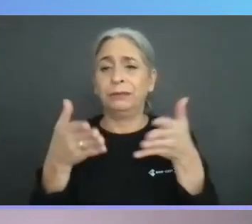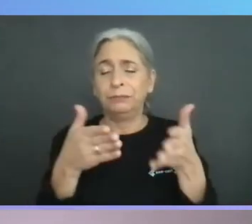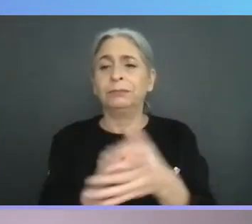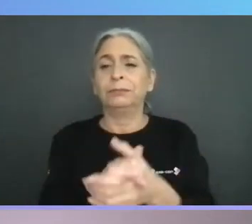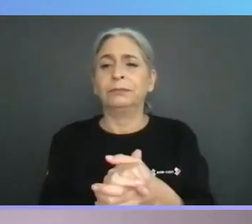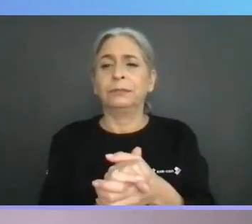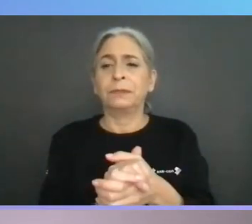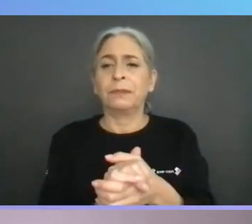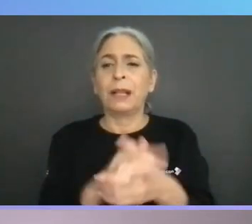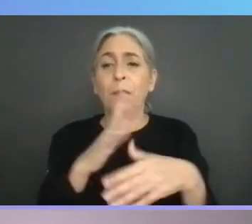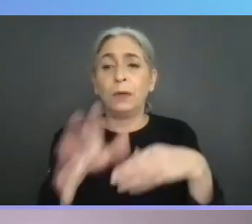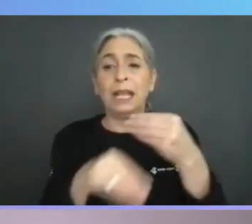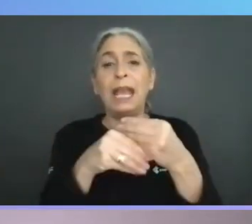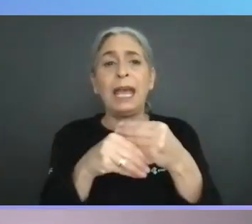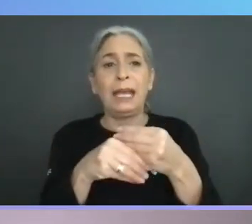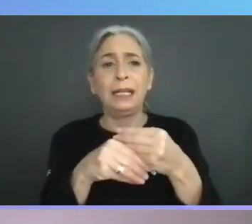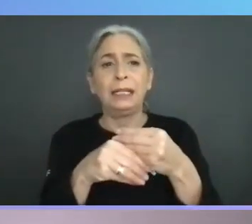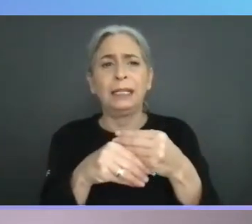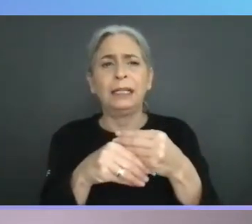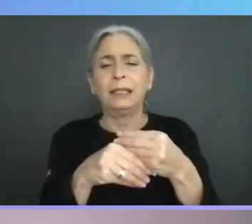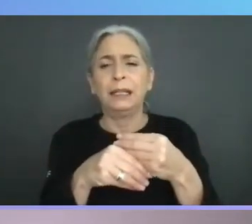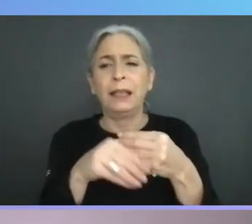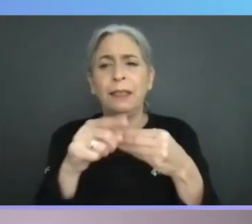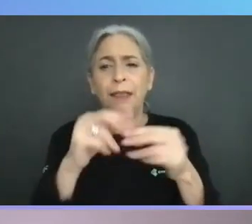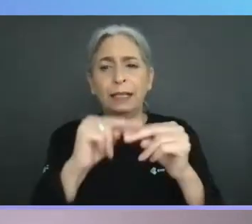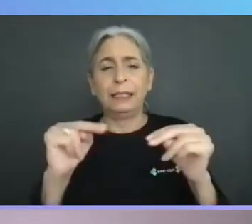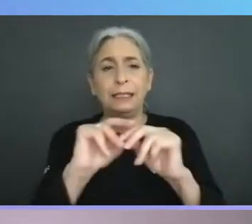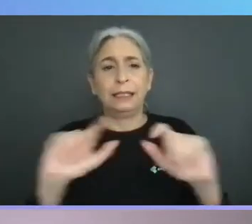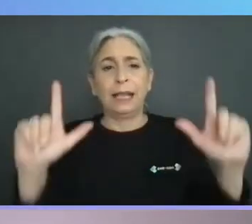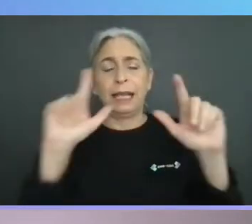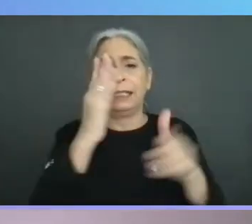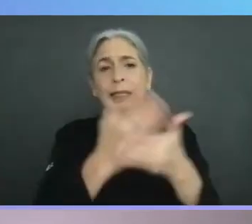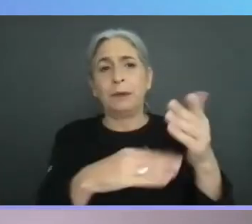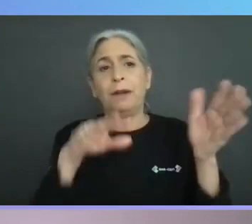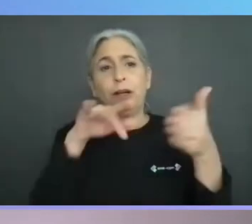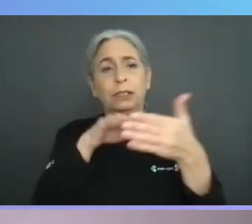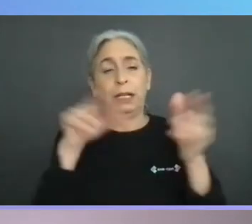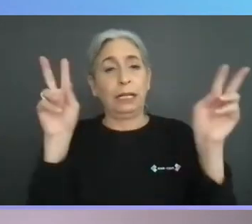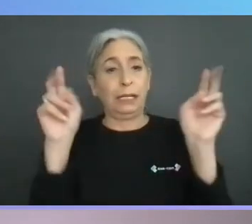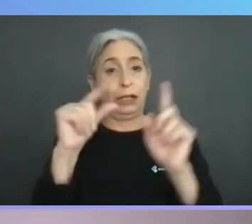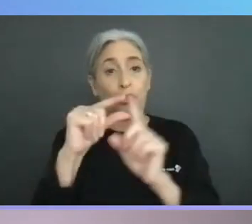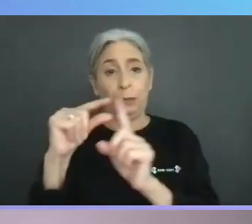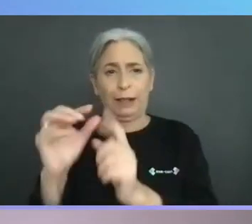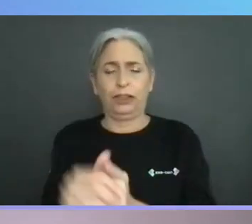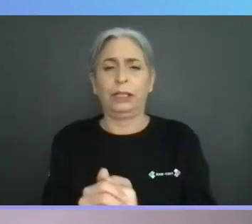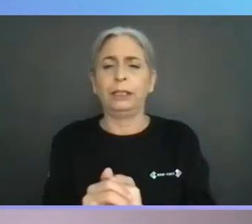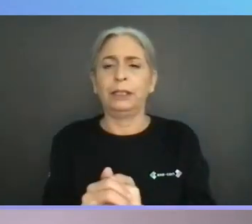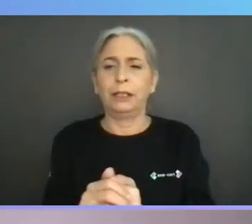I'm going to add in this next slide some of our study terminology. So we do have additional terminology that